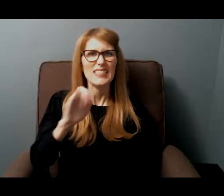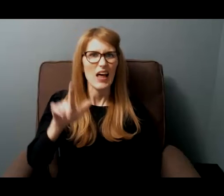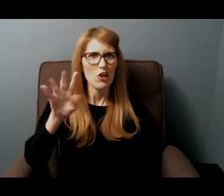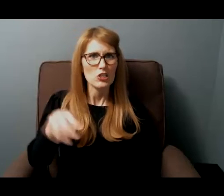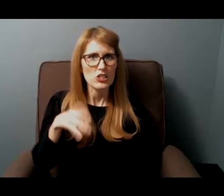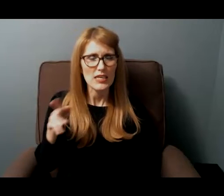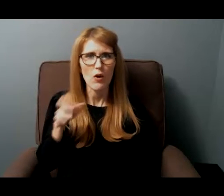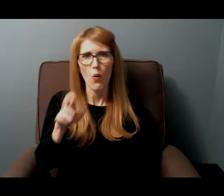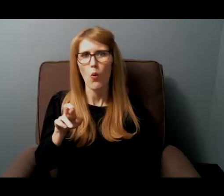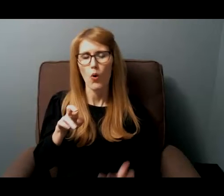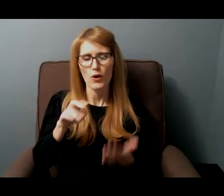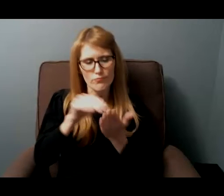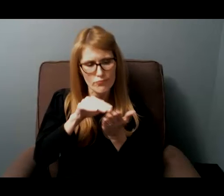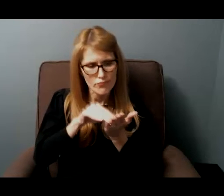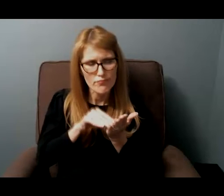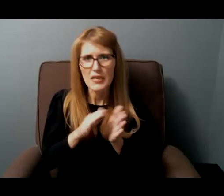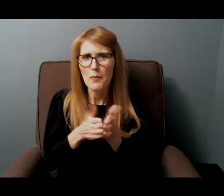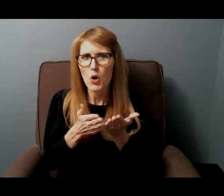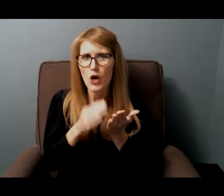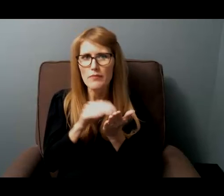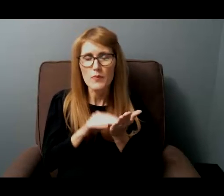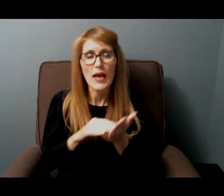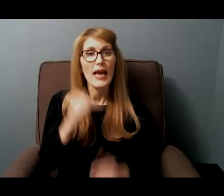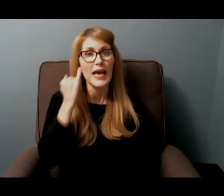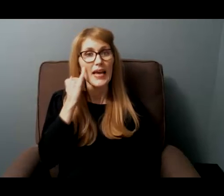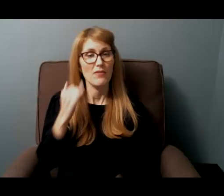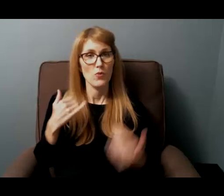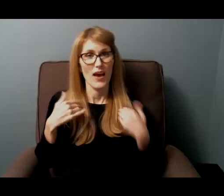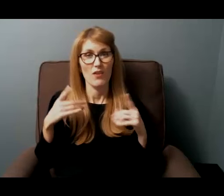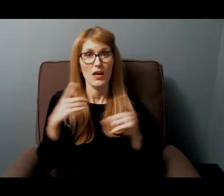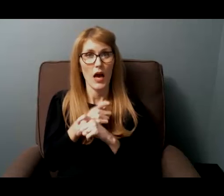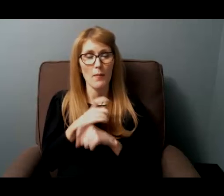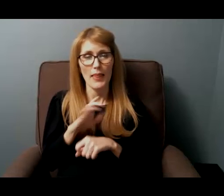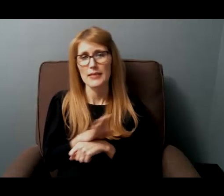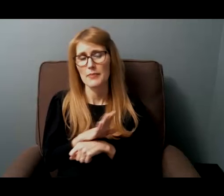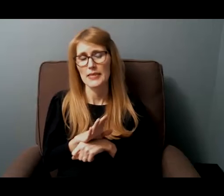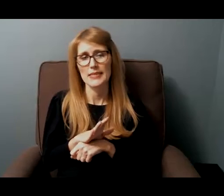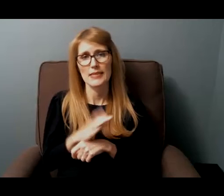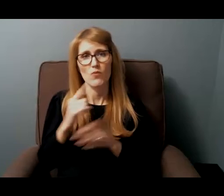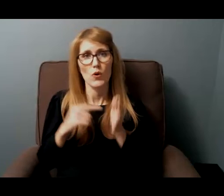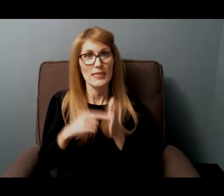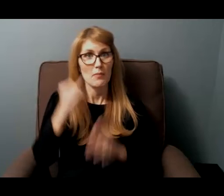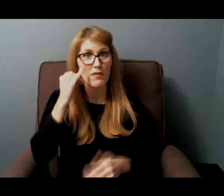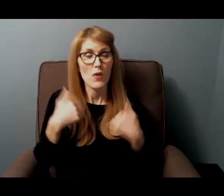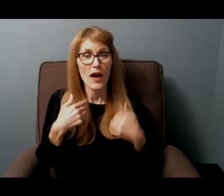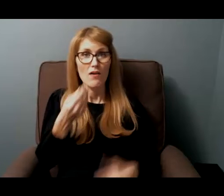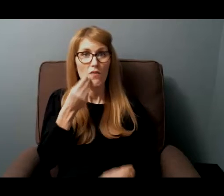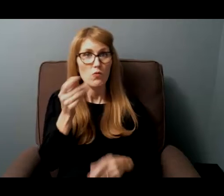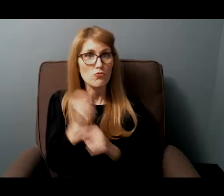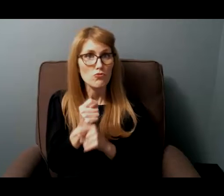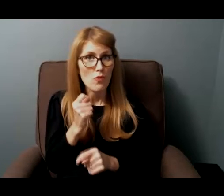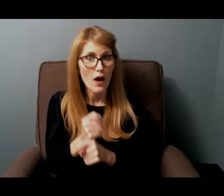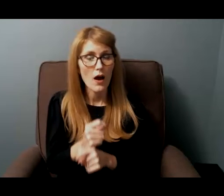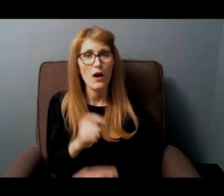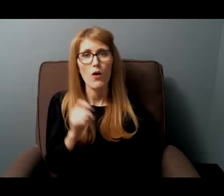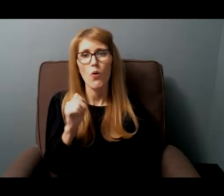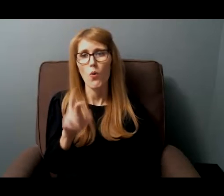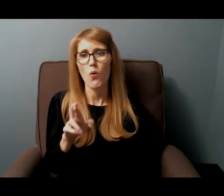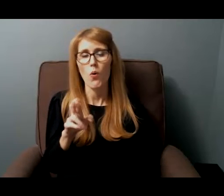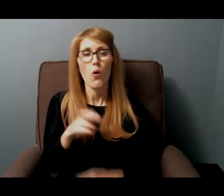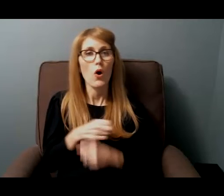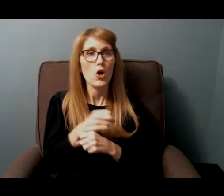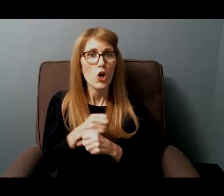Someone who has a more complex business, maybe if I have a food truck or a coffee shop,